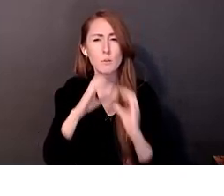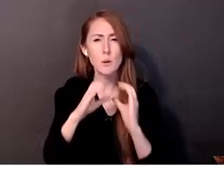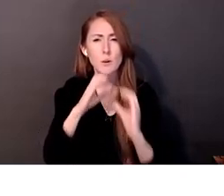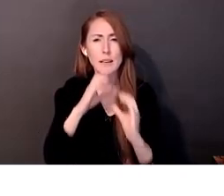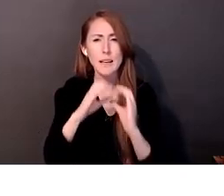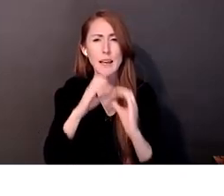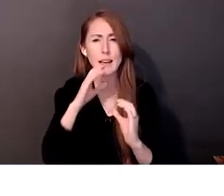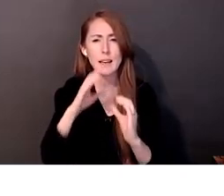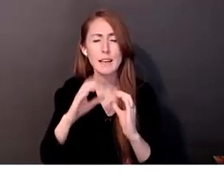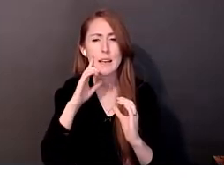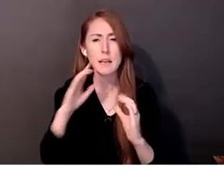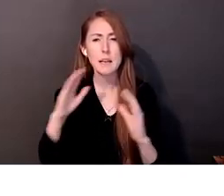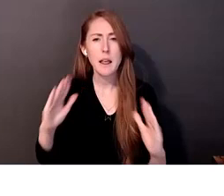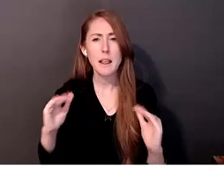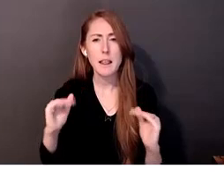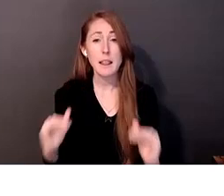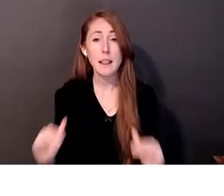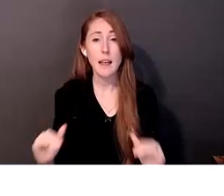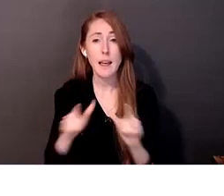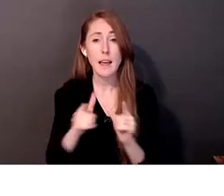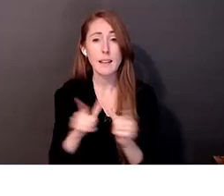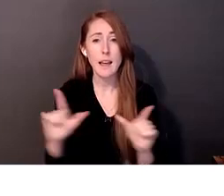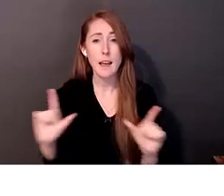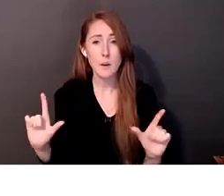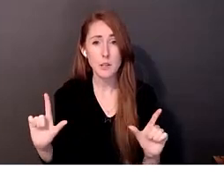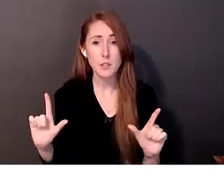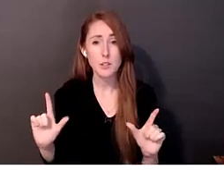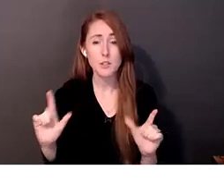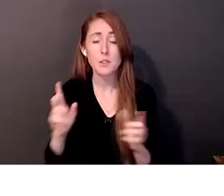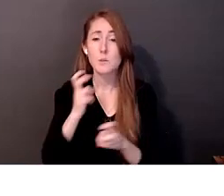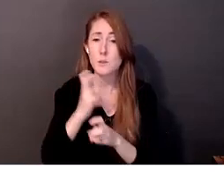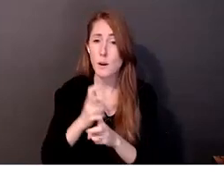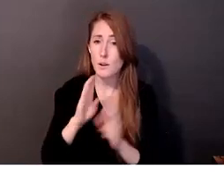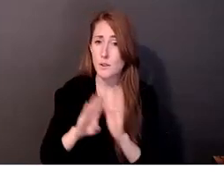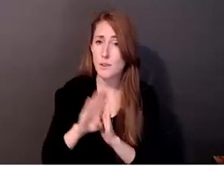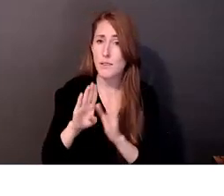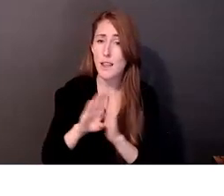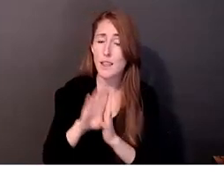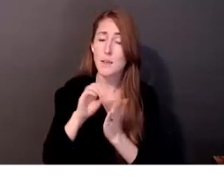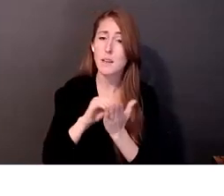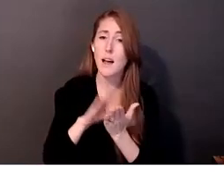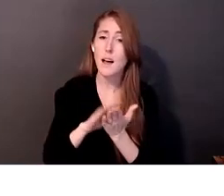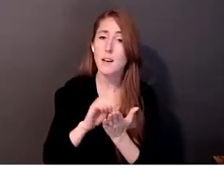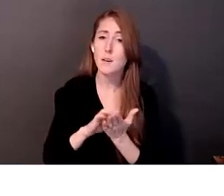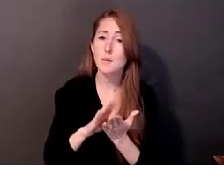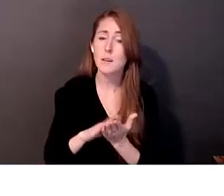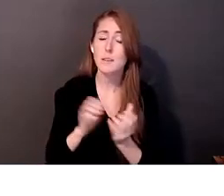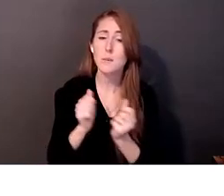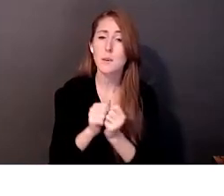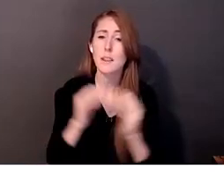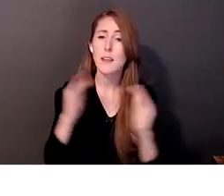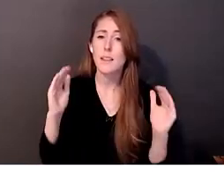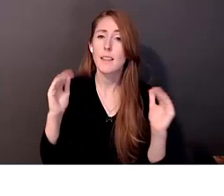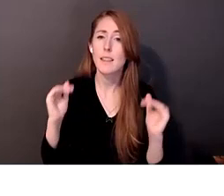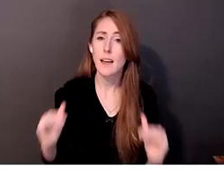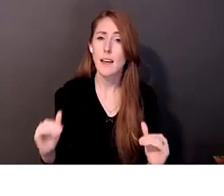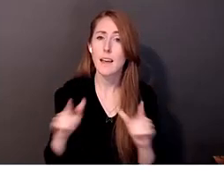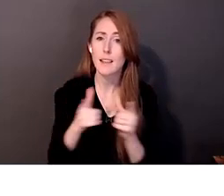to develop all the documents in a lay language to give to brain injury associations.